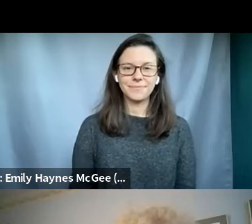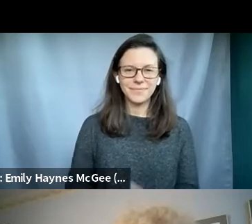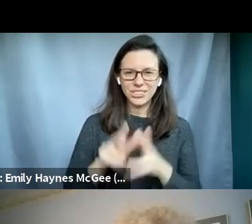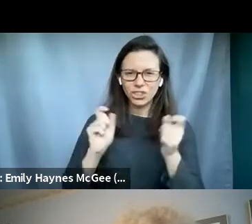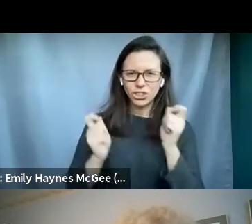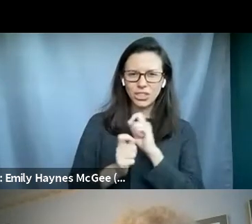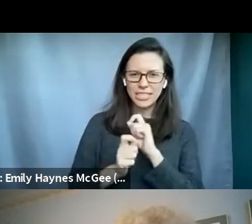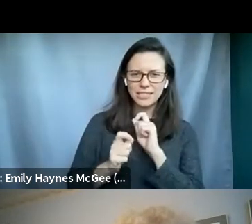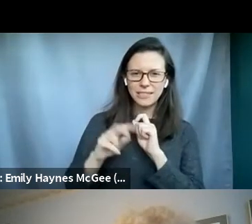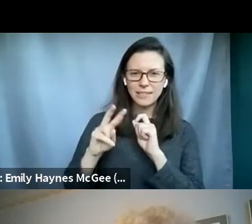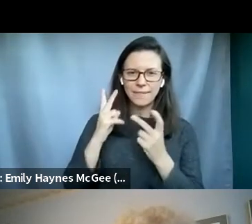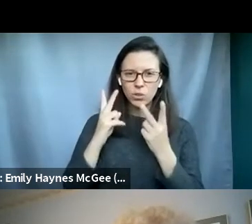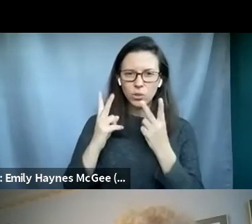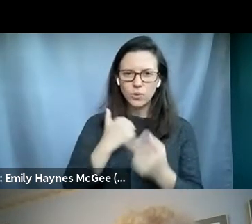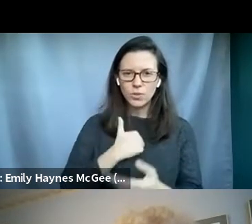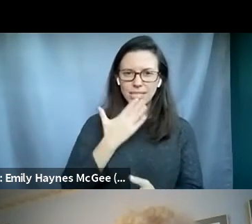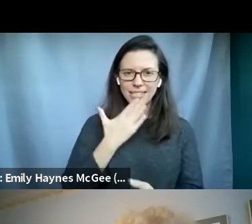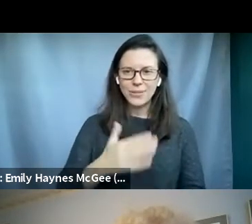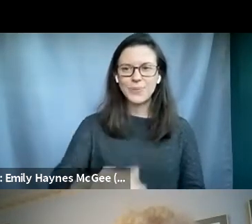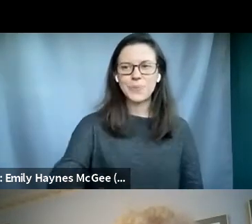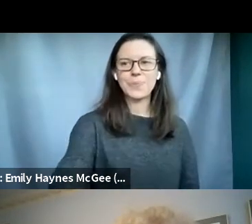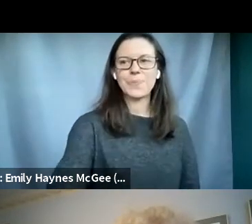Thanks for your patience, everybody. That was fantastic.